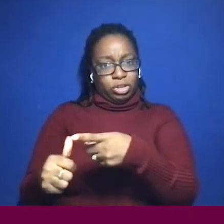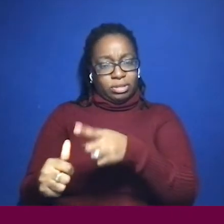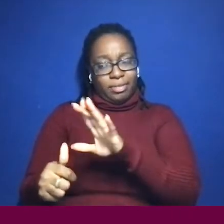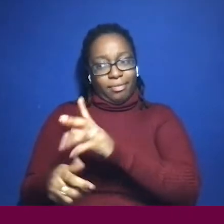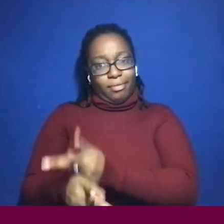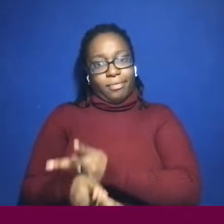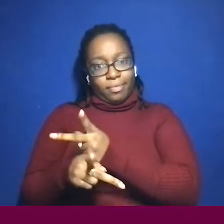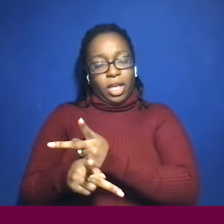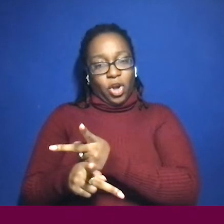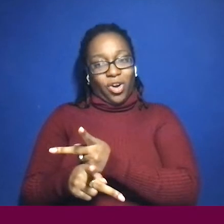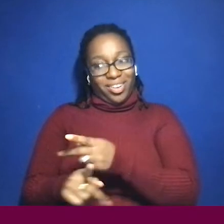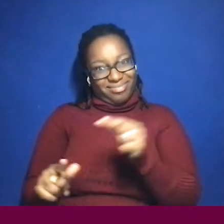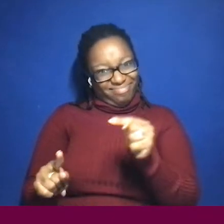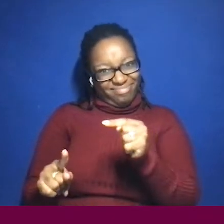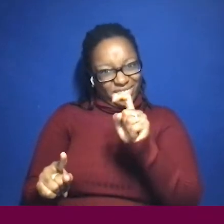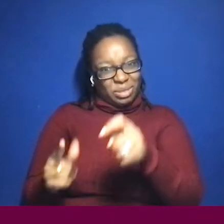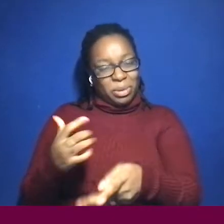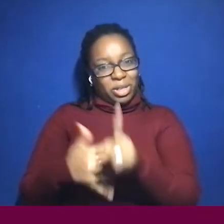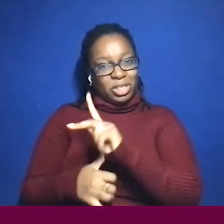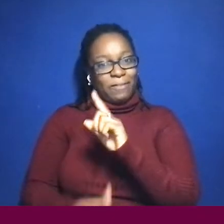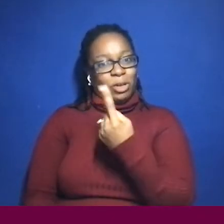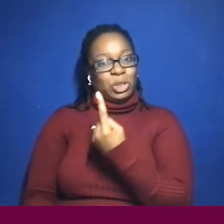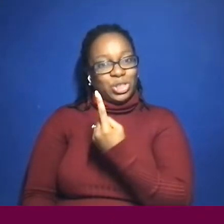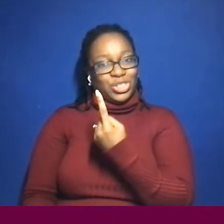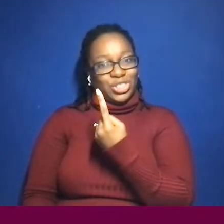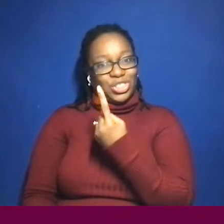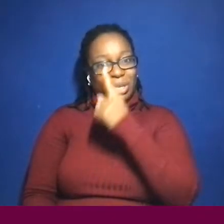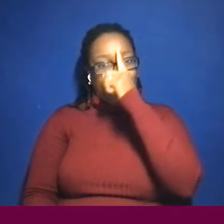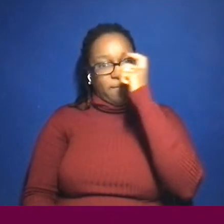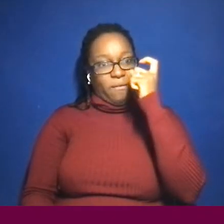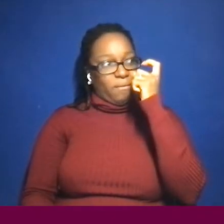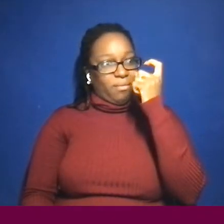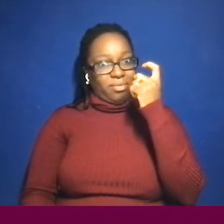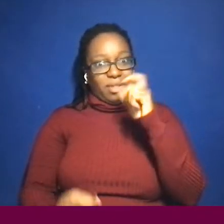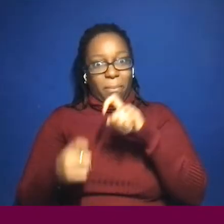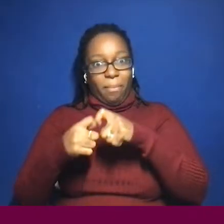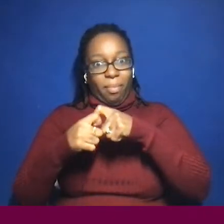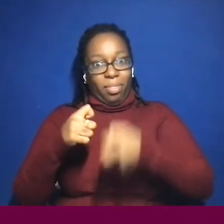you would think you might want to prioritize them for rescue before the power fails. And they